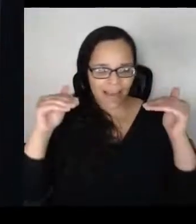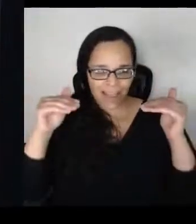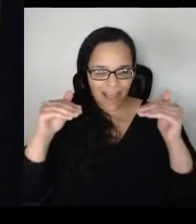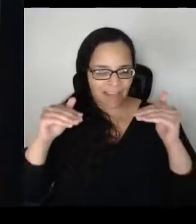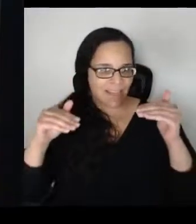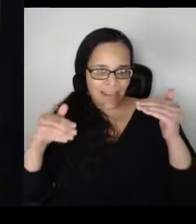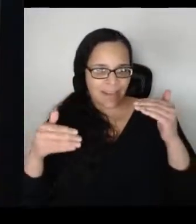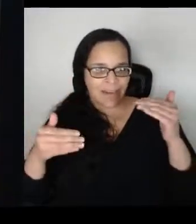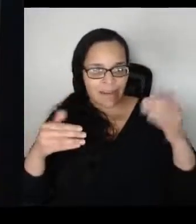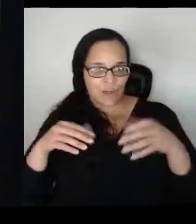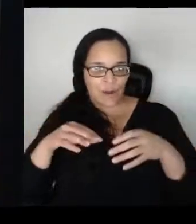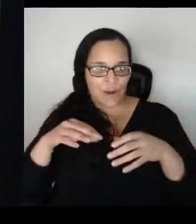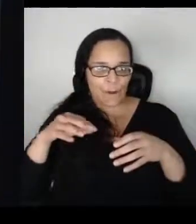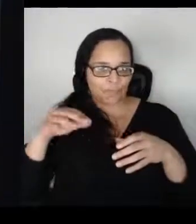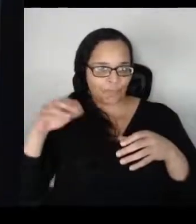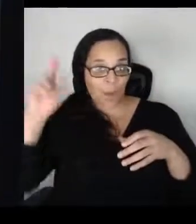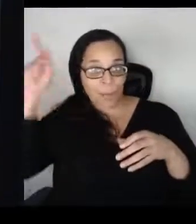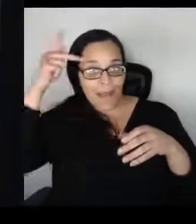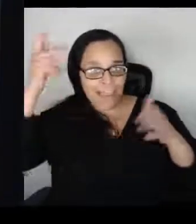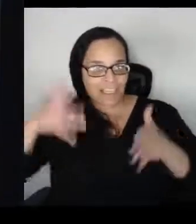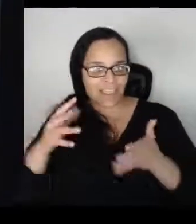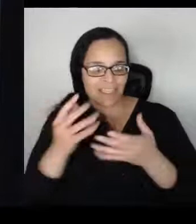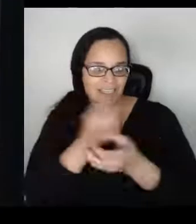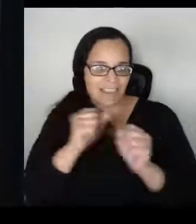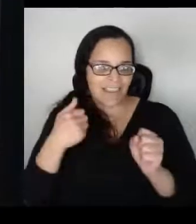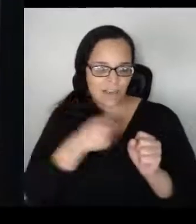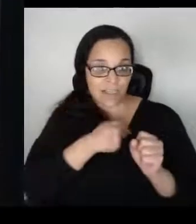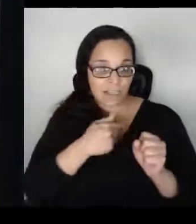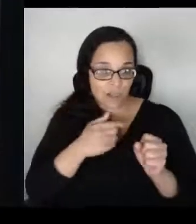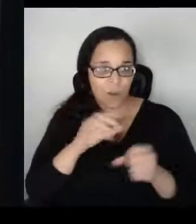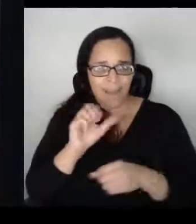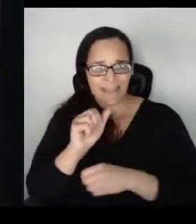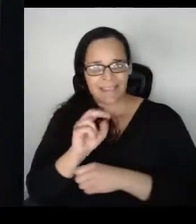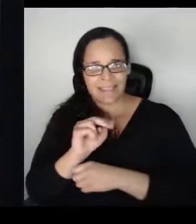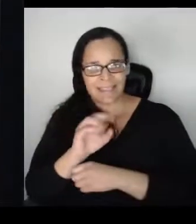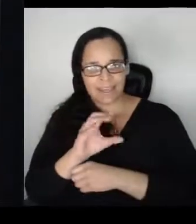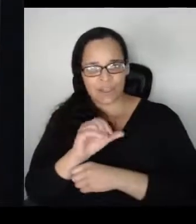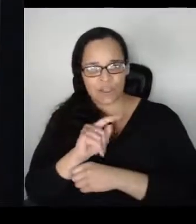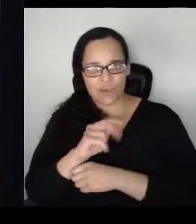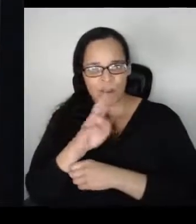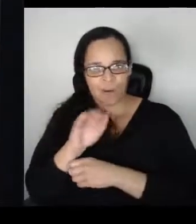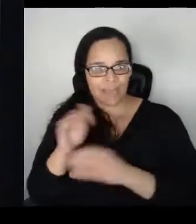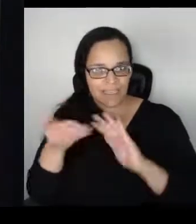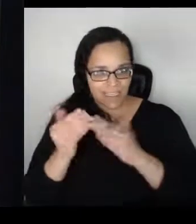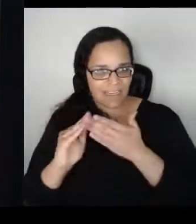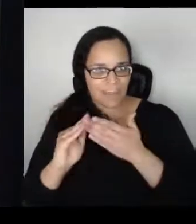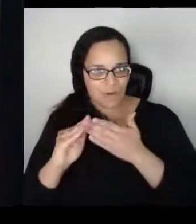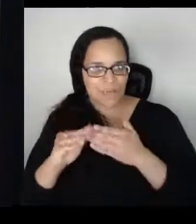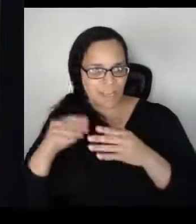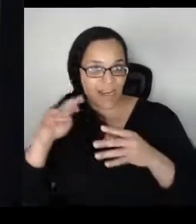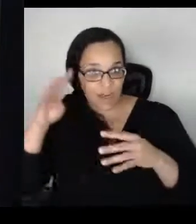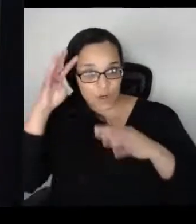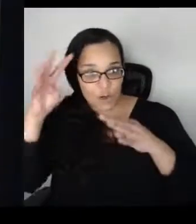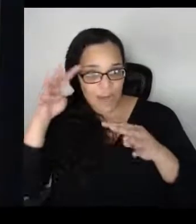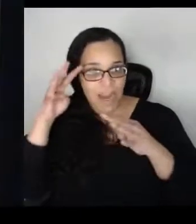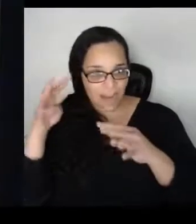so sanctuary city is a designation that was created by legislation, but that doesn't mean it takes us off the hook